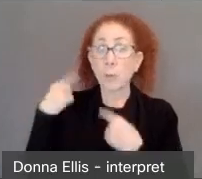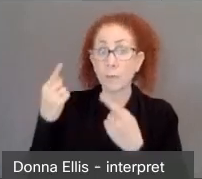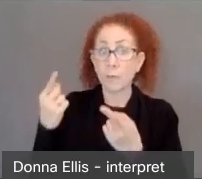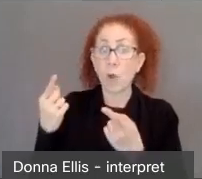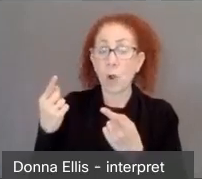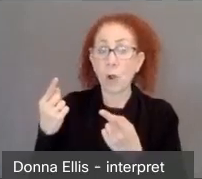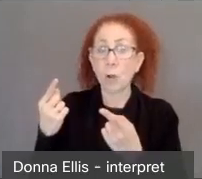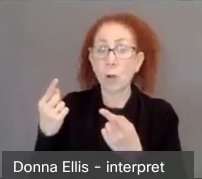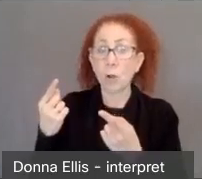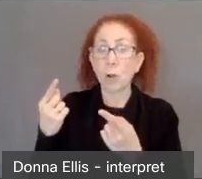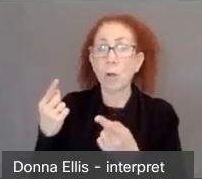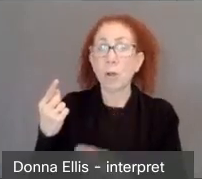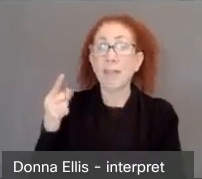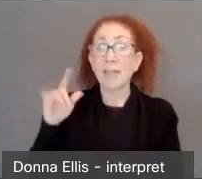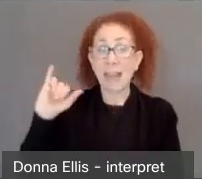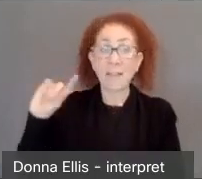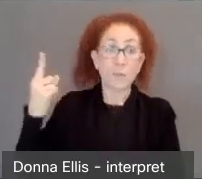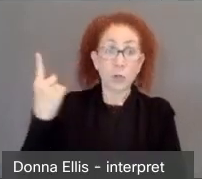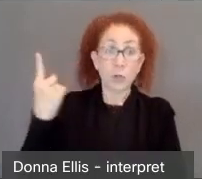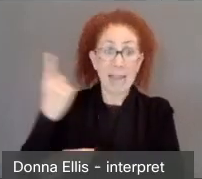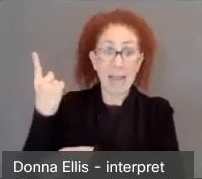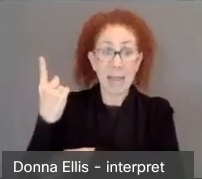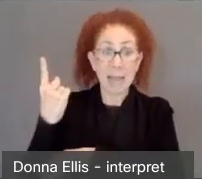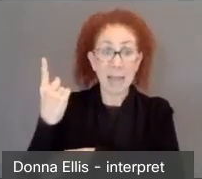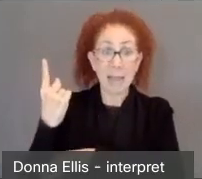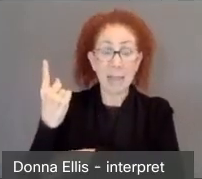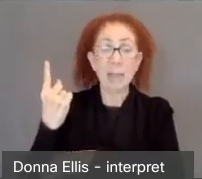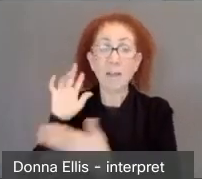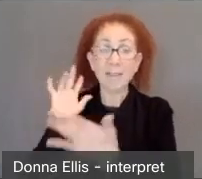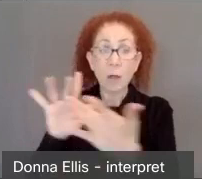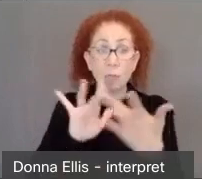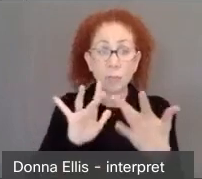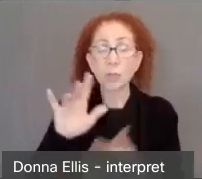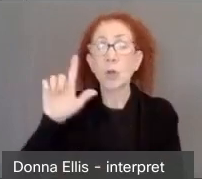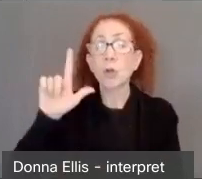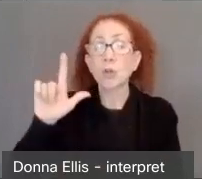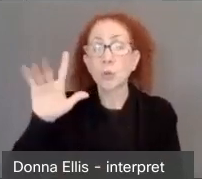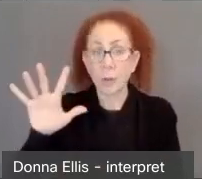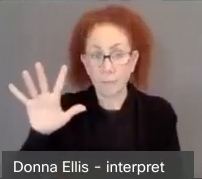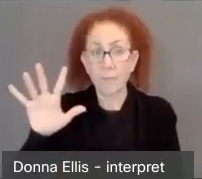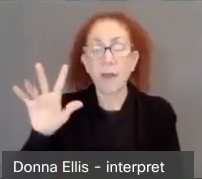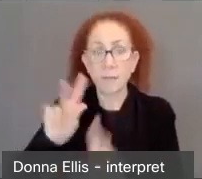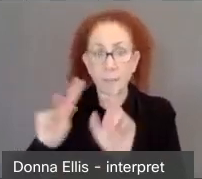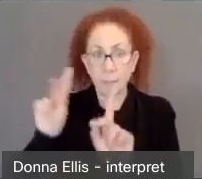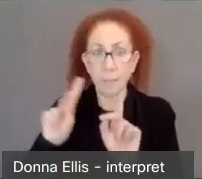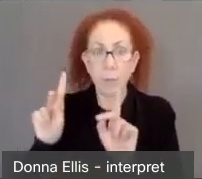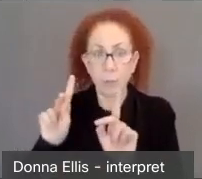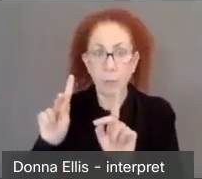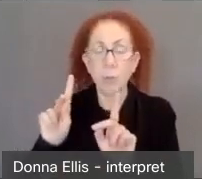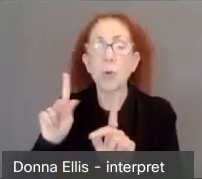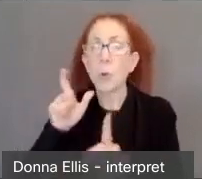that first day of real intense outreach, 25 individuals who are experiencing homelessness.